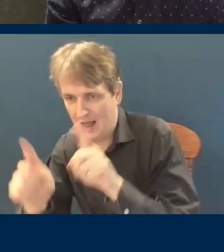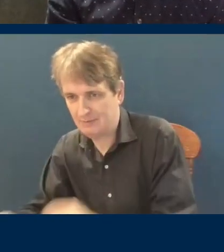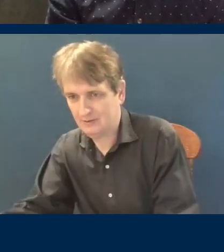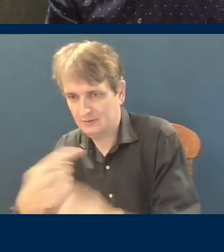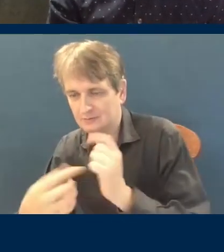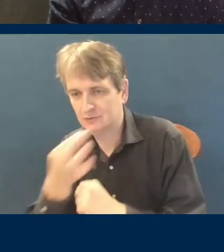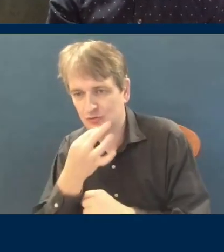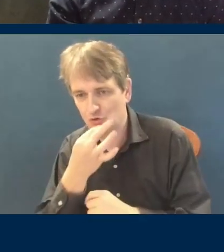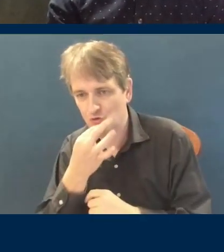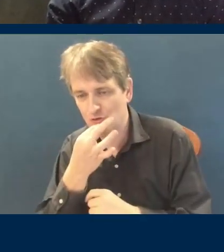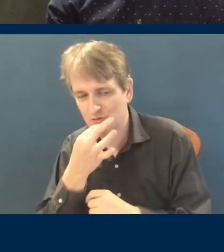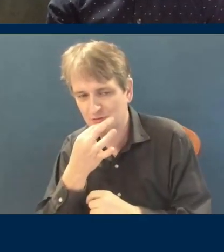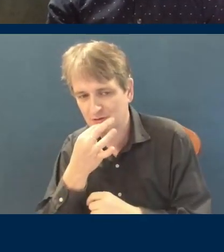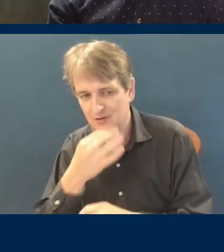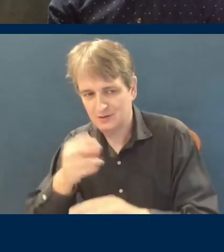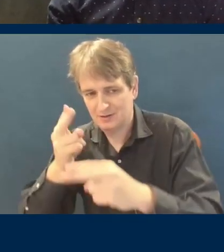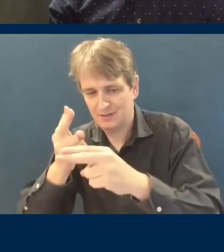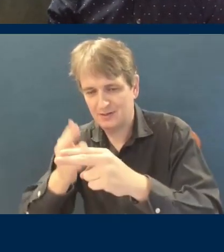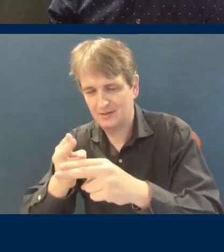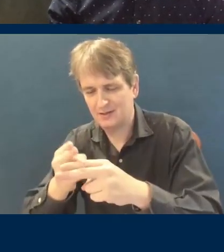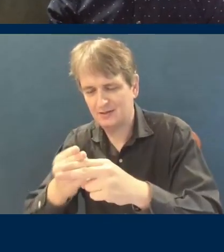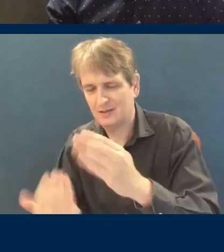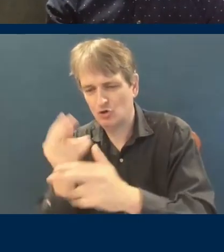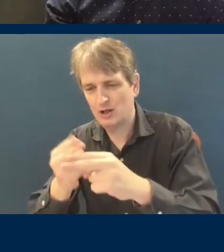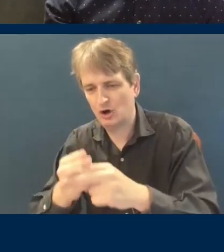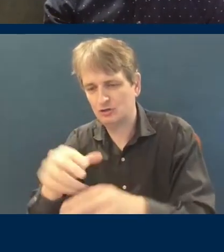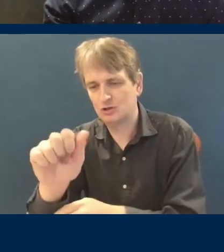But all the technologies really are working independently from each other.